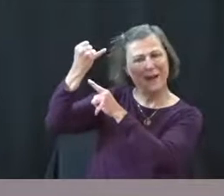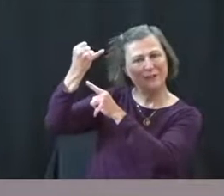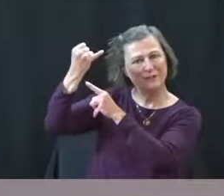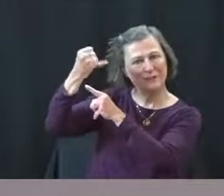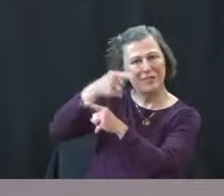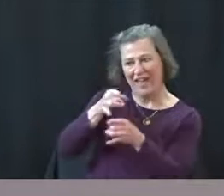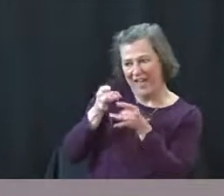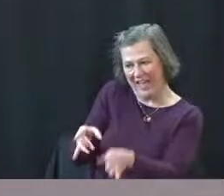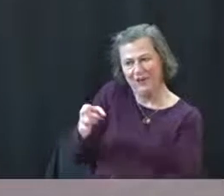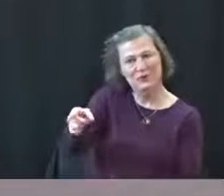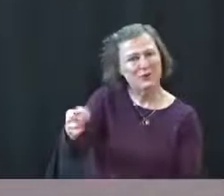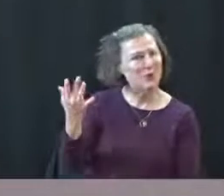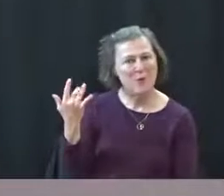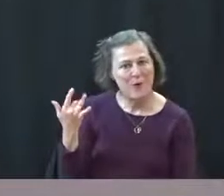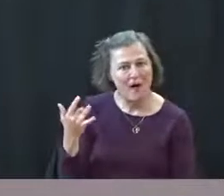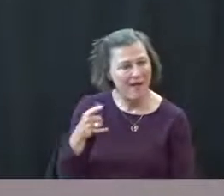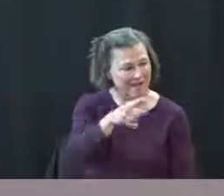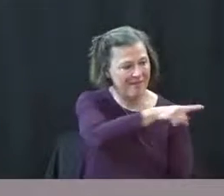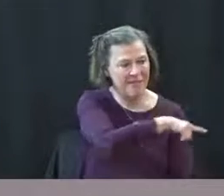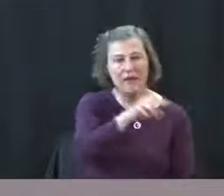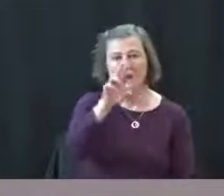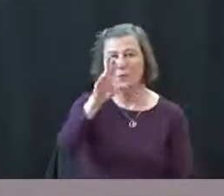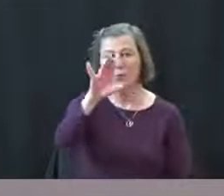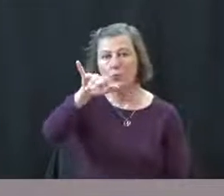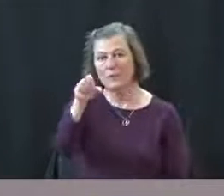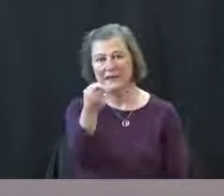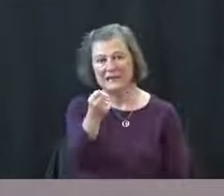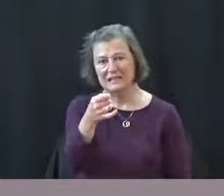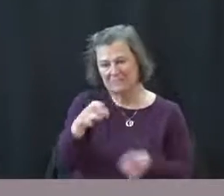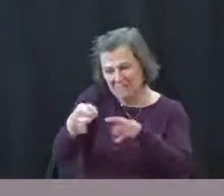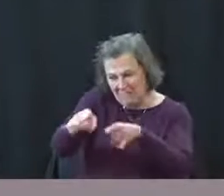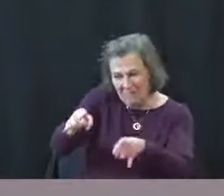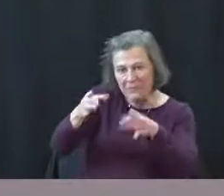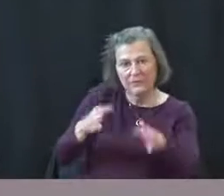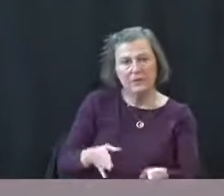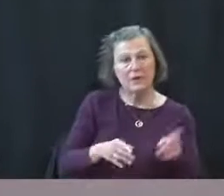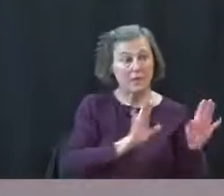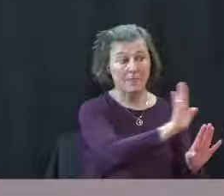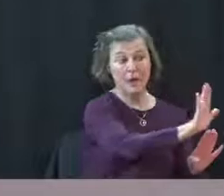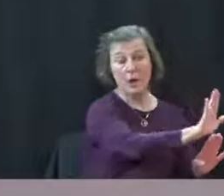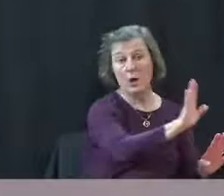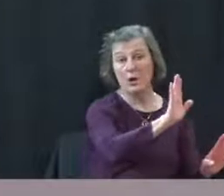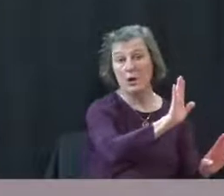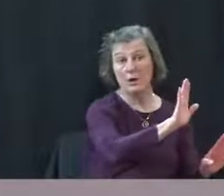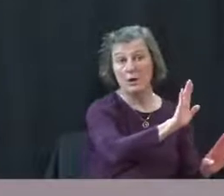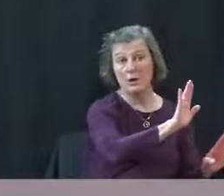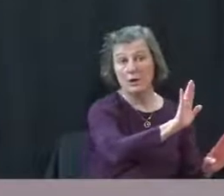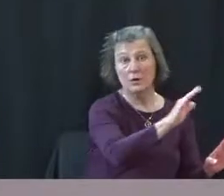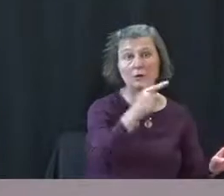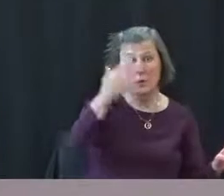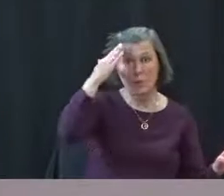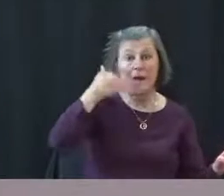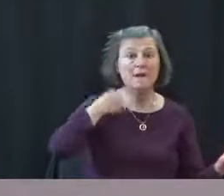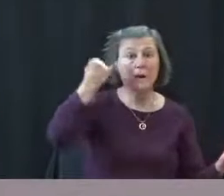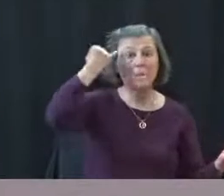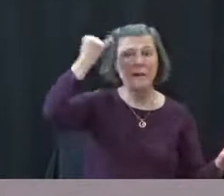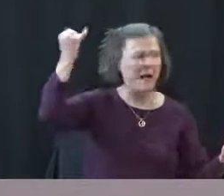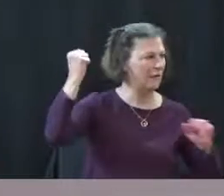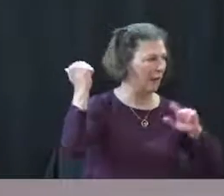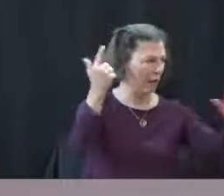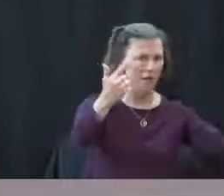because they -- Ruby's tormentors’ imaginations -- we have imaginations all of us -- and their